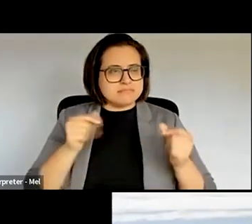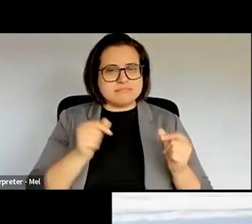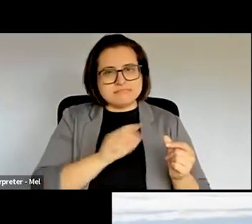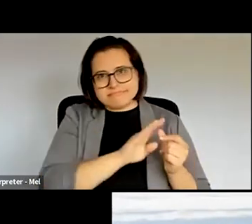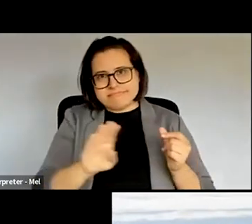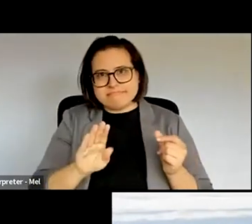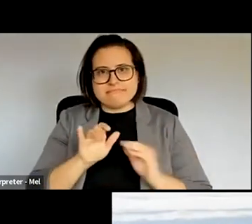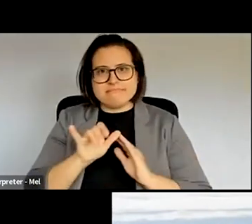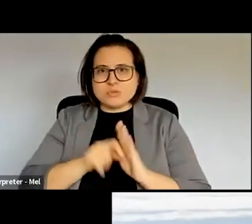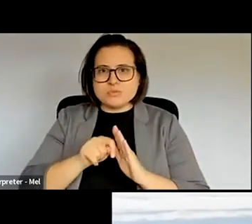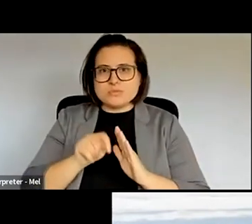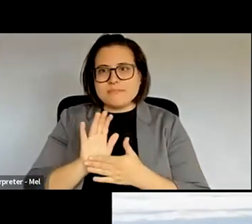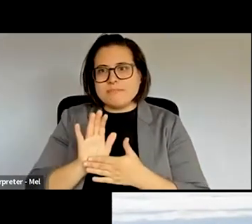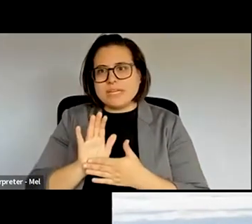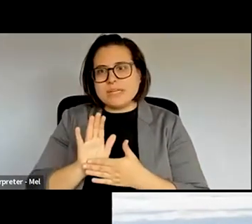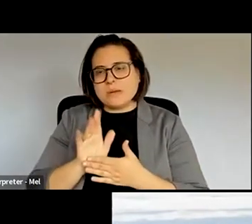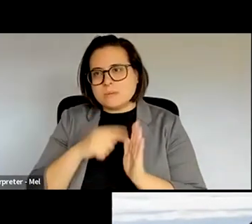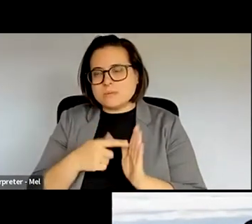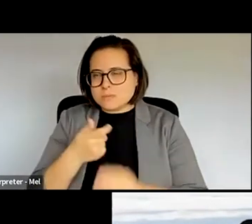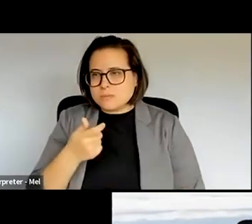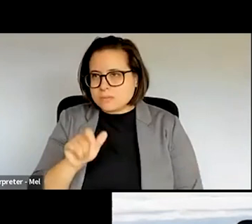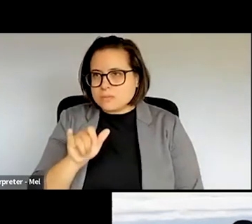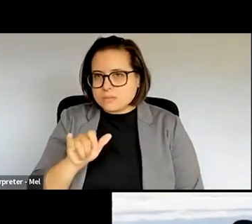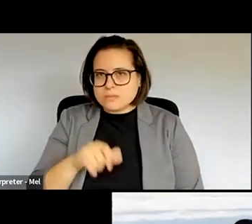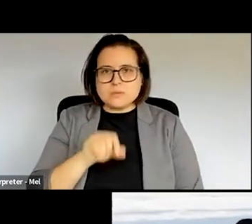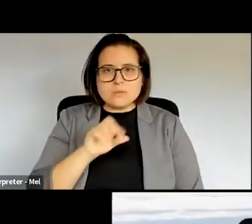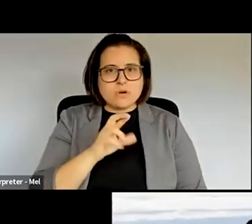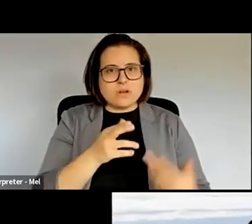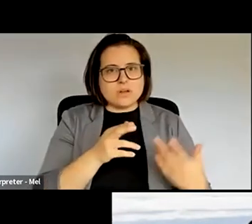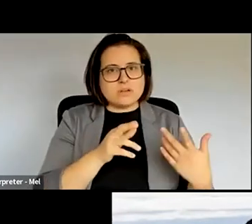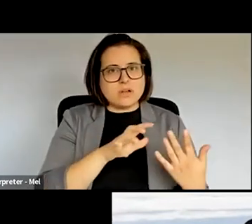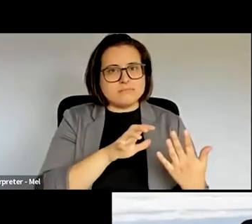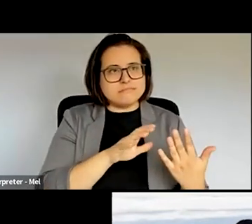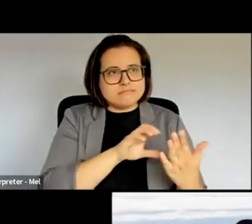shows me how to do X or I get a text explanation for how to get a particular application to do what